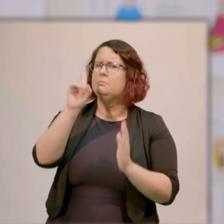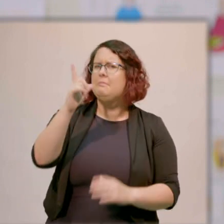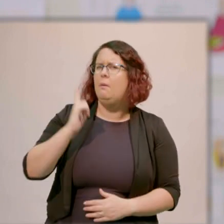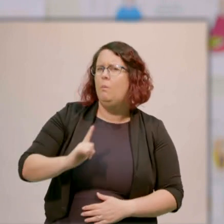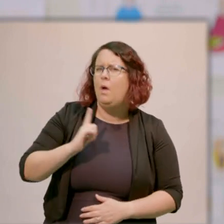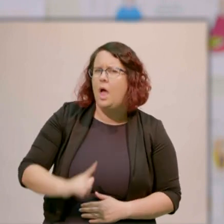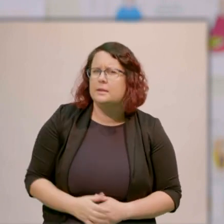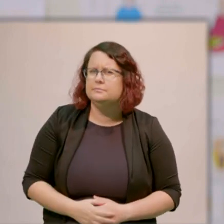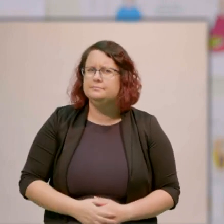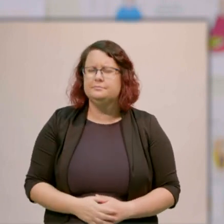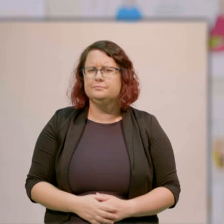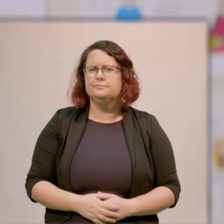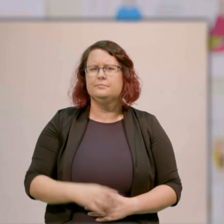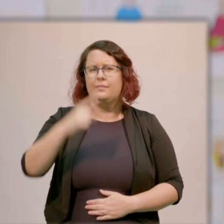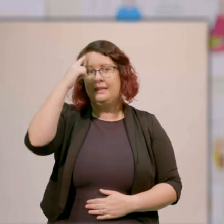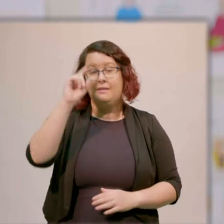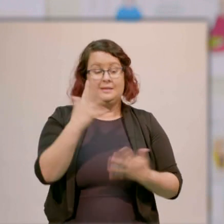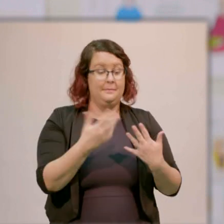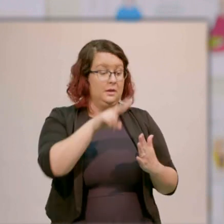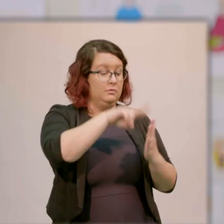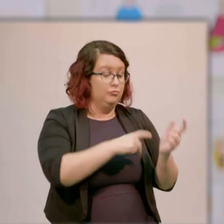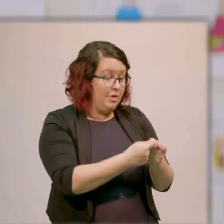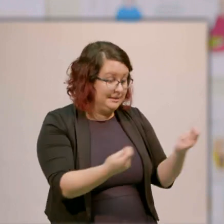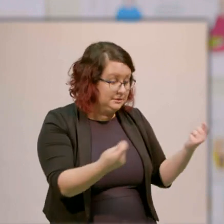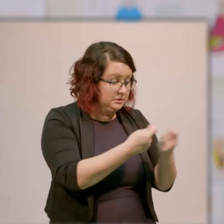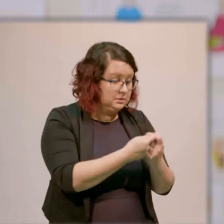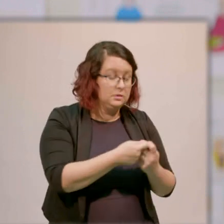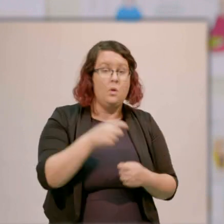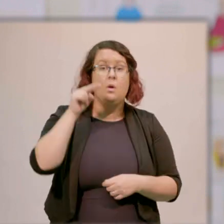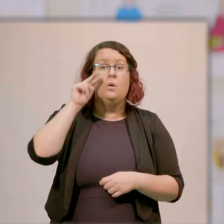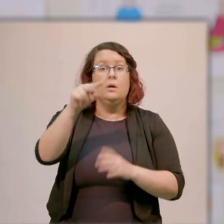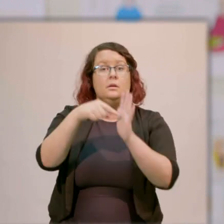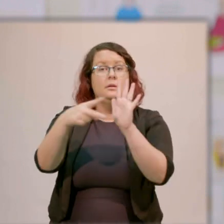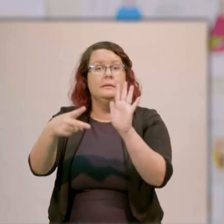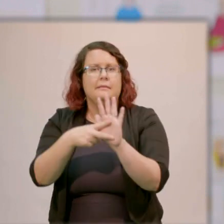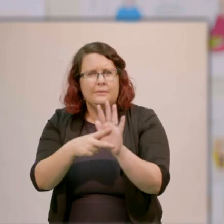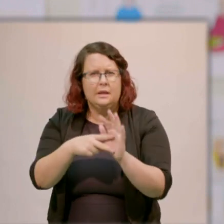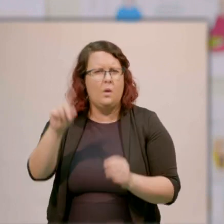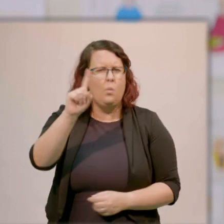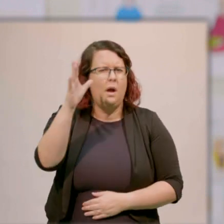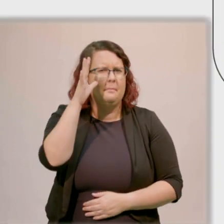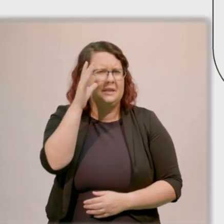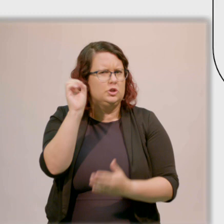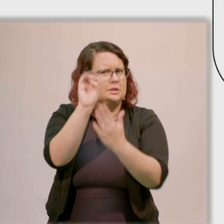Think about a news repot you have read or seen. What sort of images did you see?